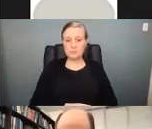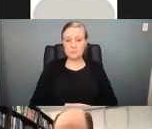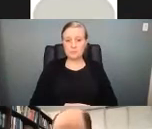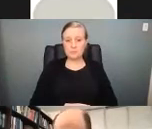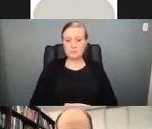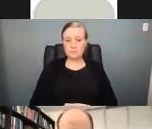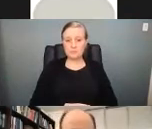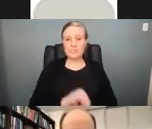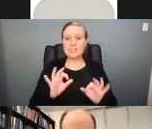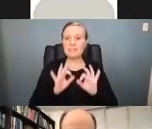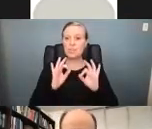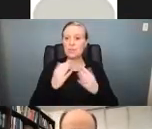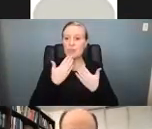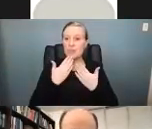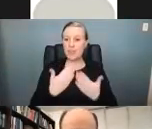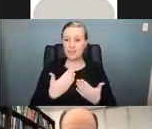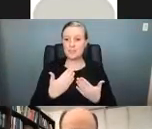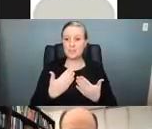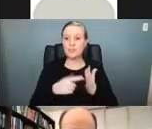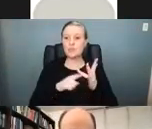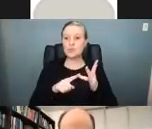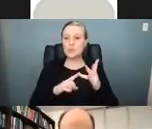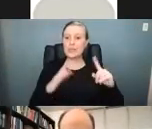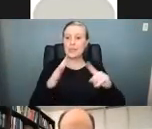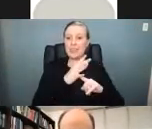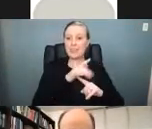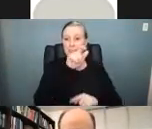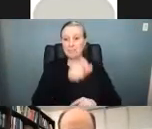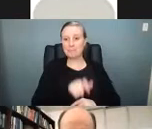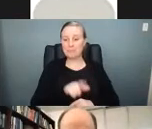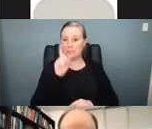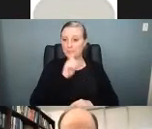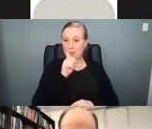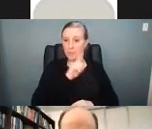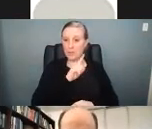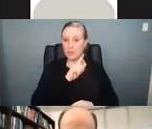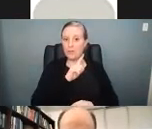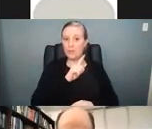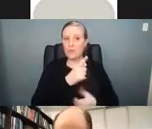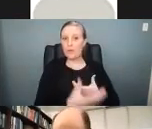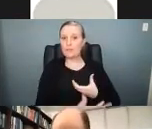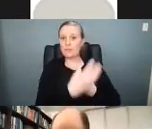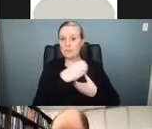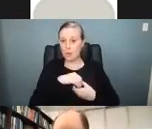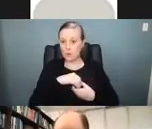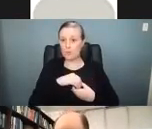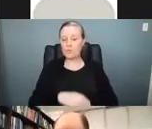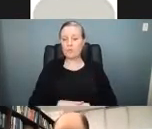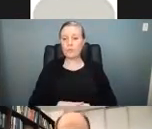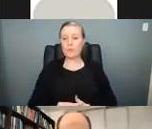thank some key team members who have played a significant role in shaping this. And so